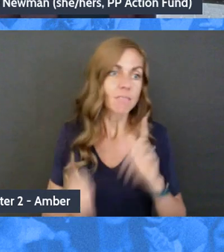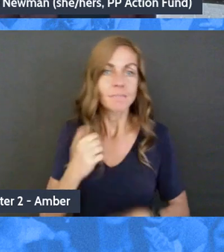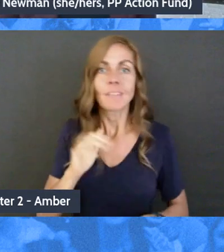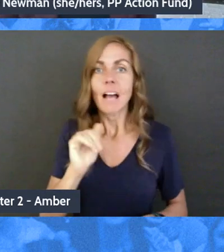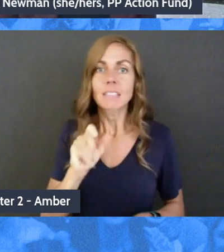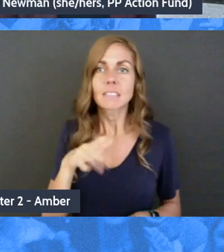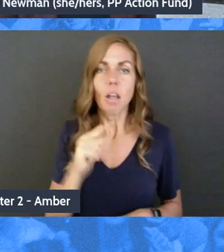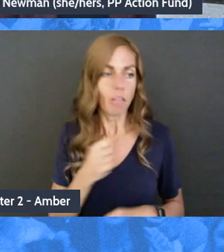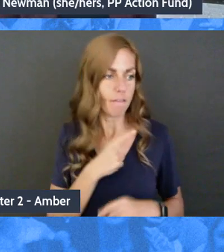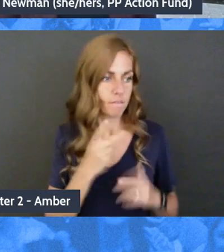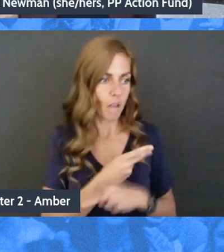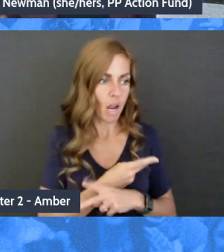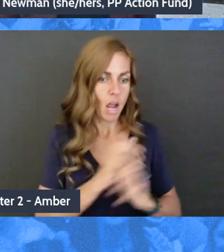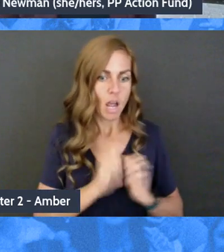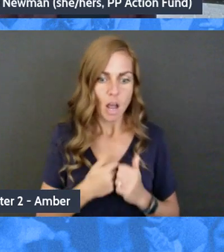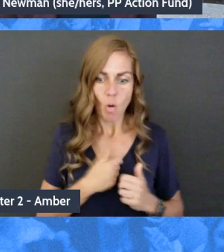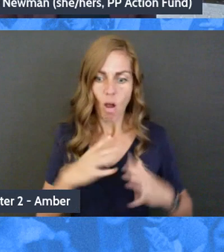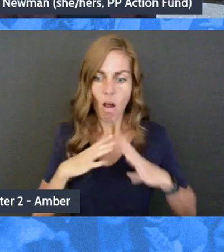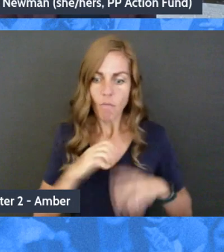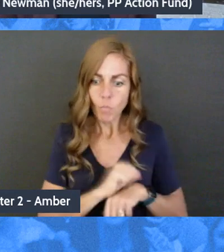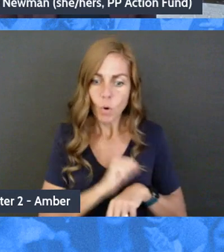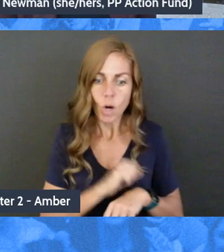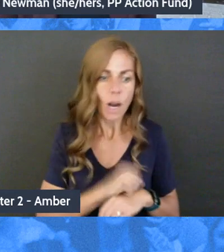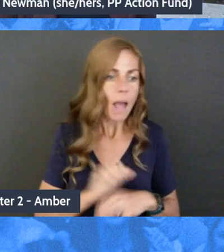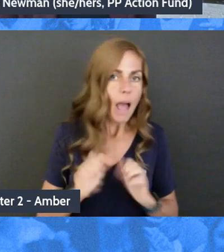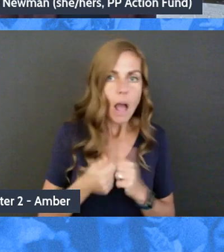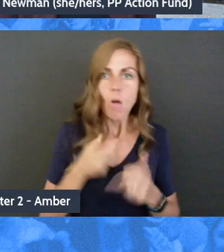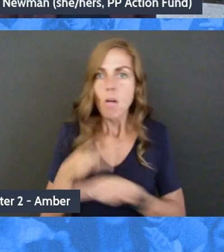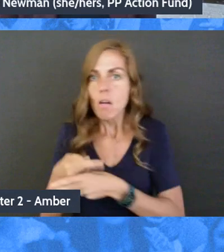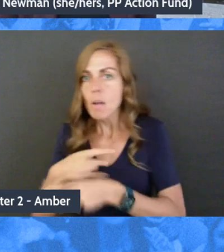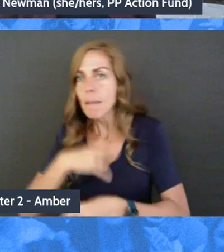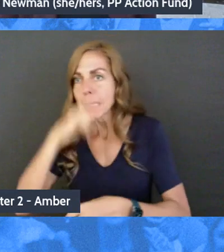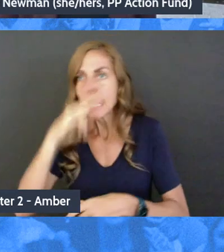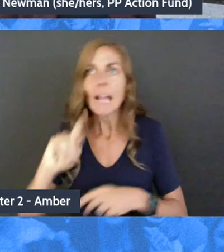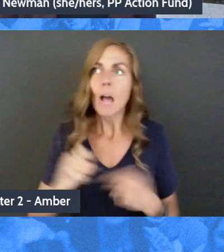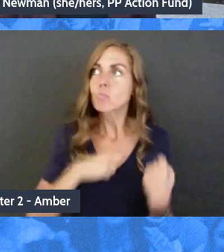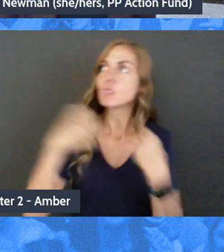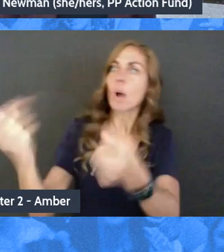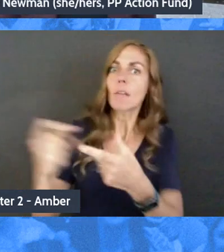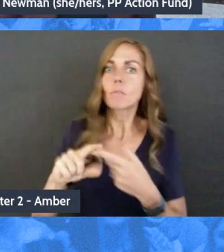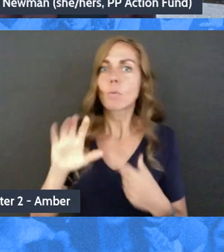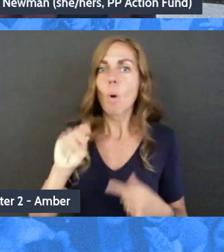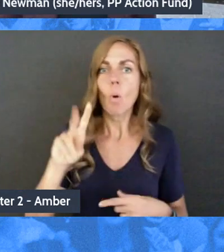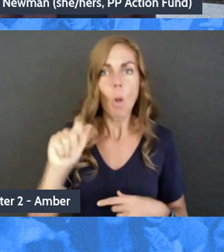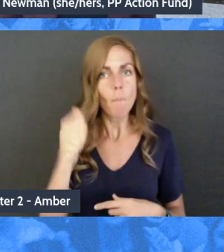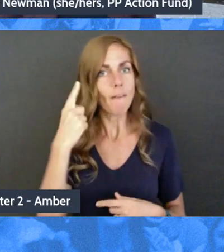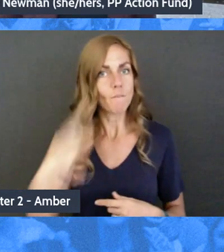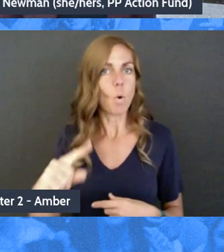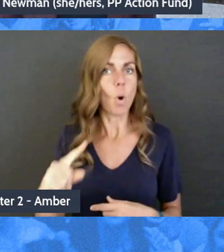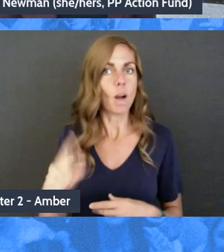how to get child care and how to get herself to Oklahoma to get the care that she so desperately needed.